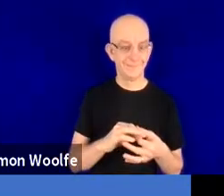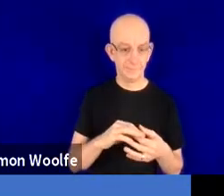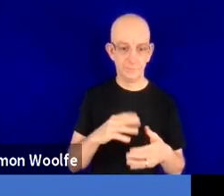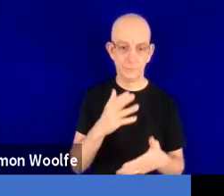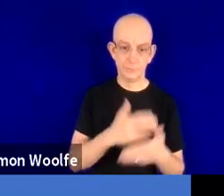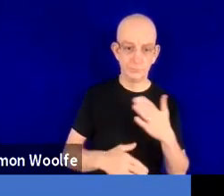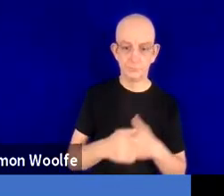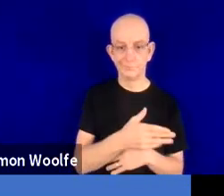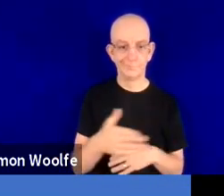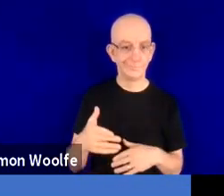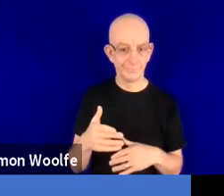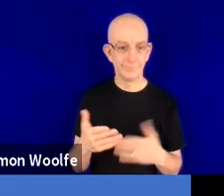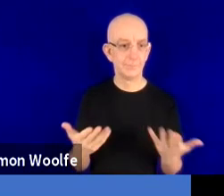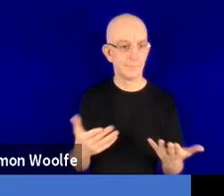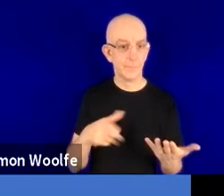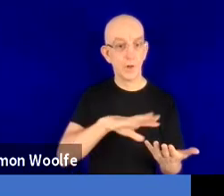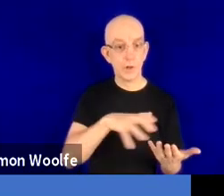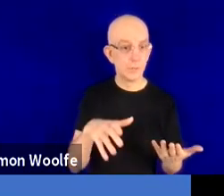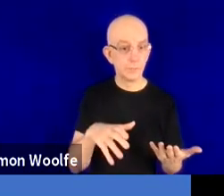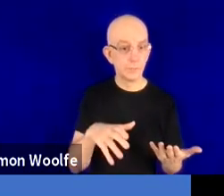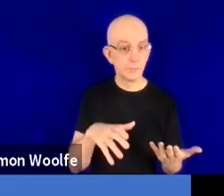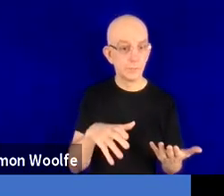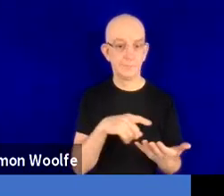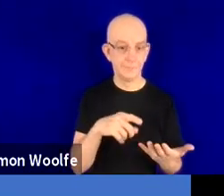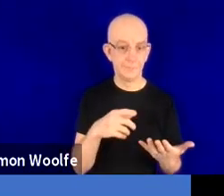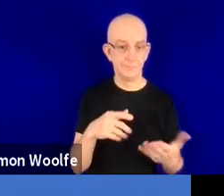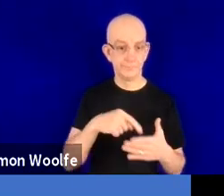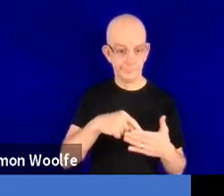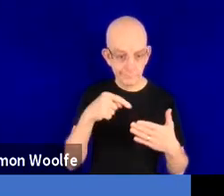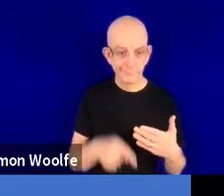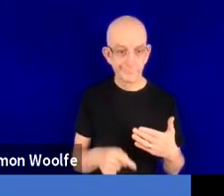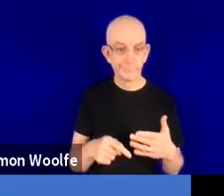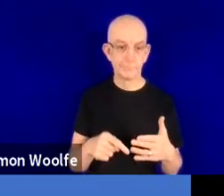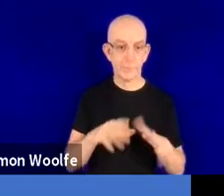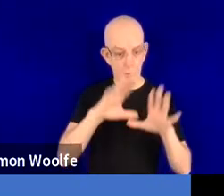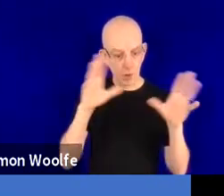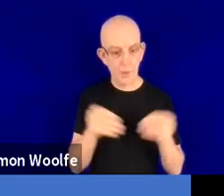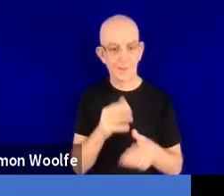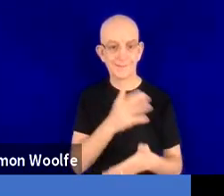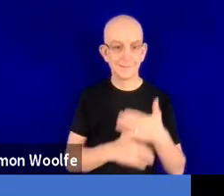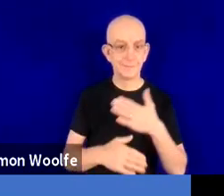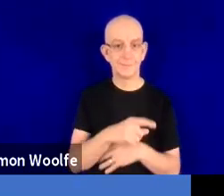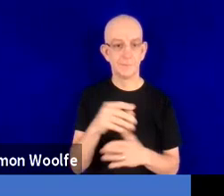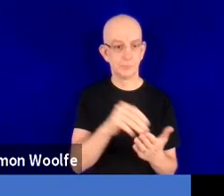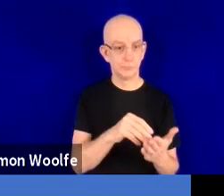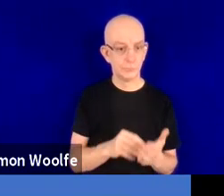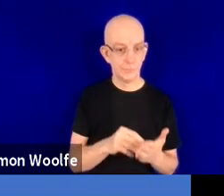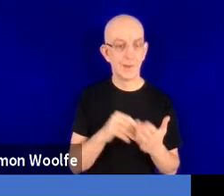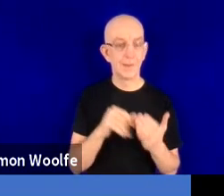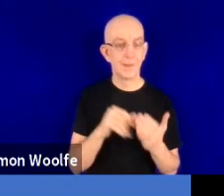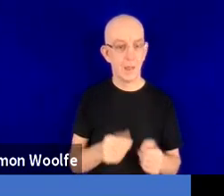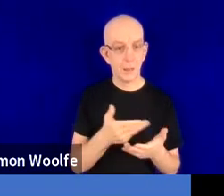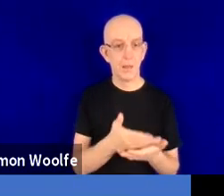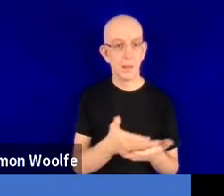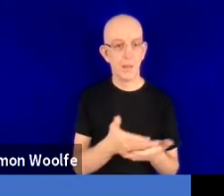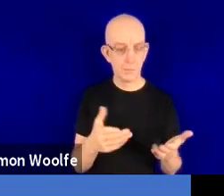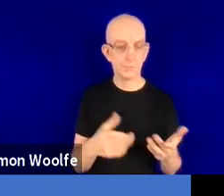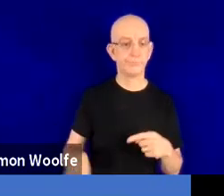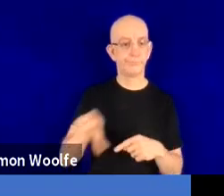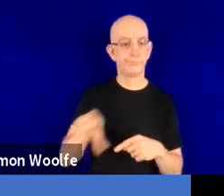which would allow them to provide additional support to person with disability who may not benefit from cash transfer